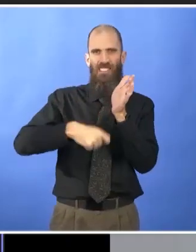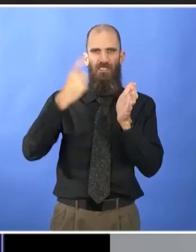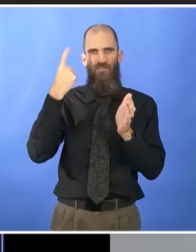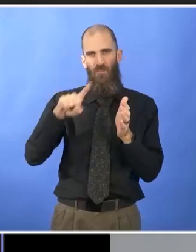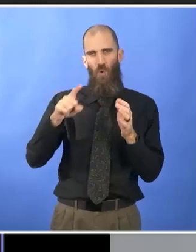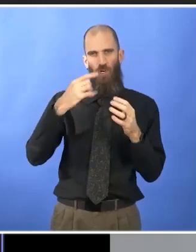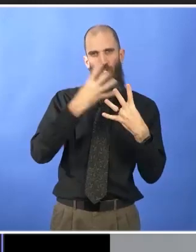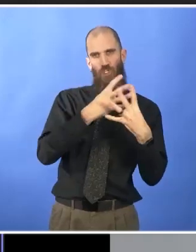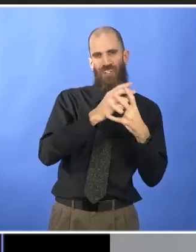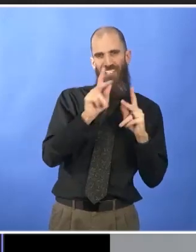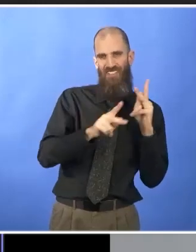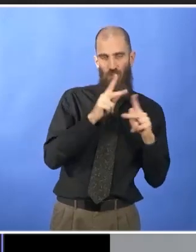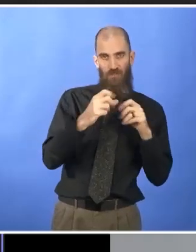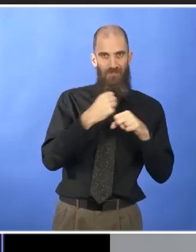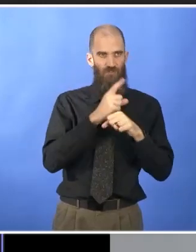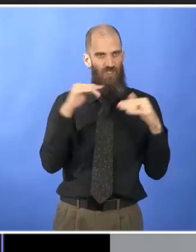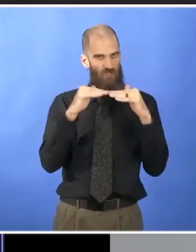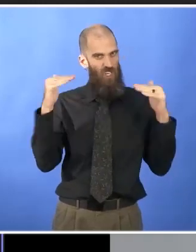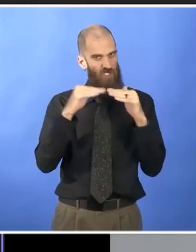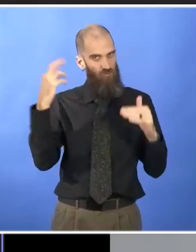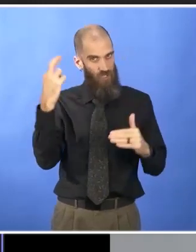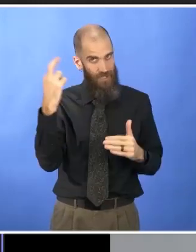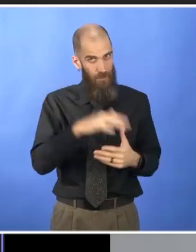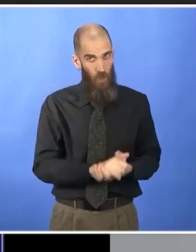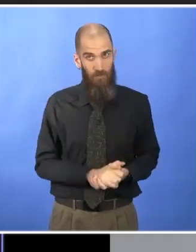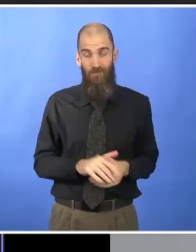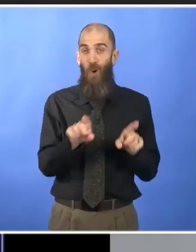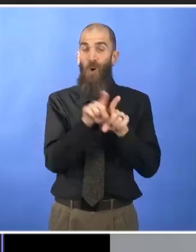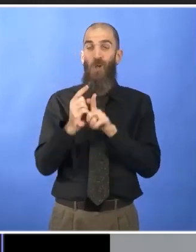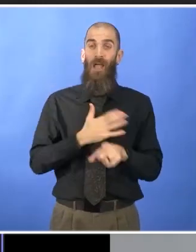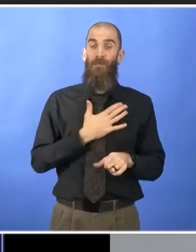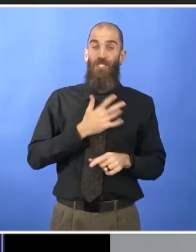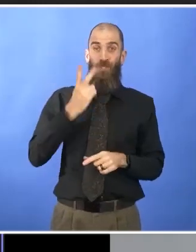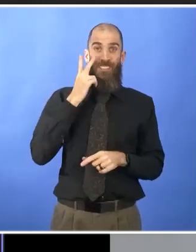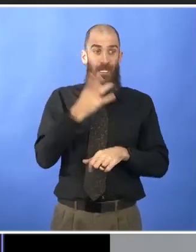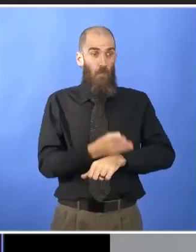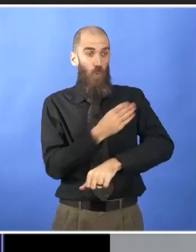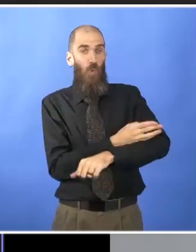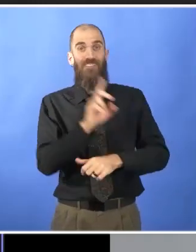I AM ALSO GLAD TO SEE YOU AND -- SEE YOU PUSH FOR INCREASED